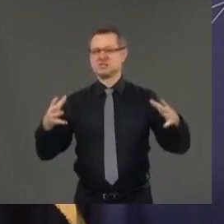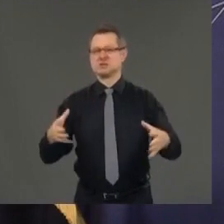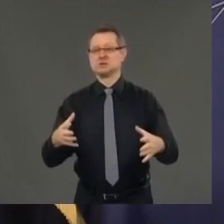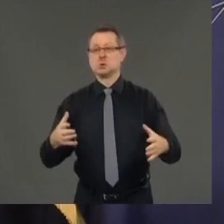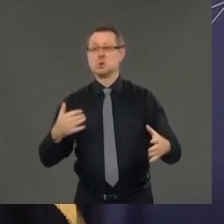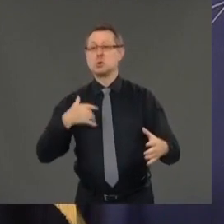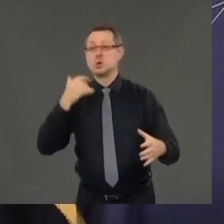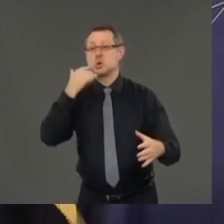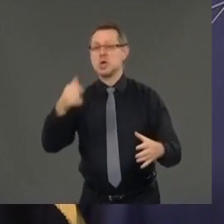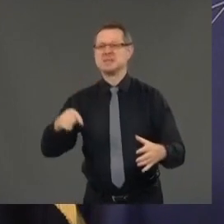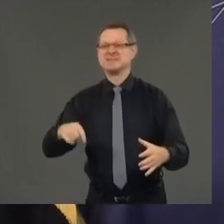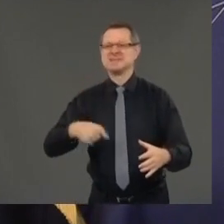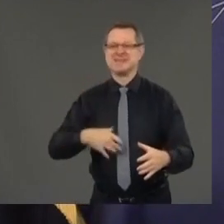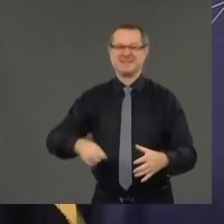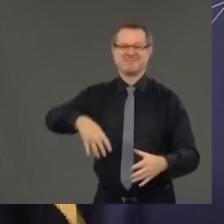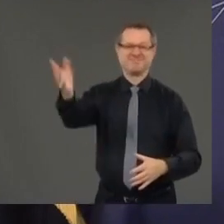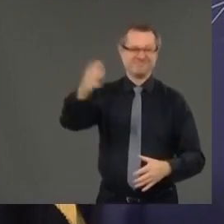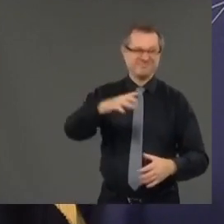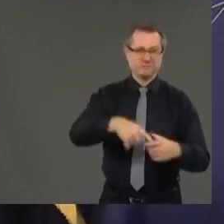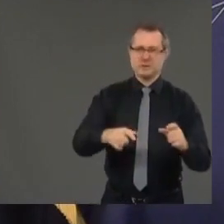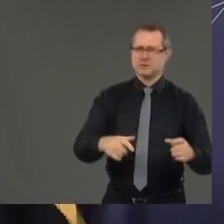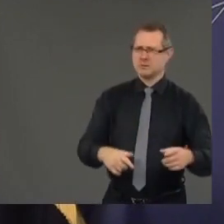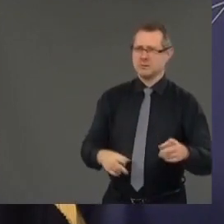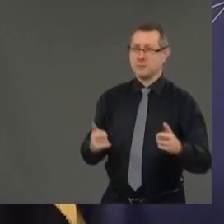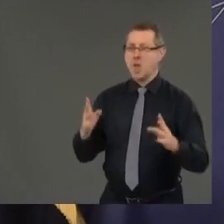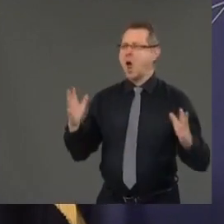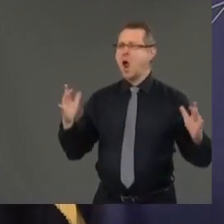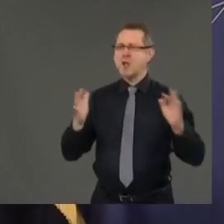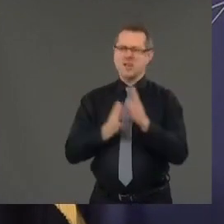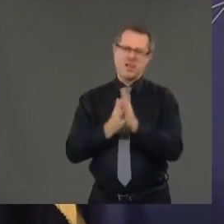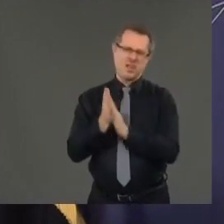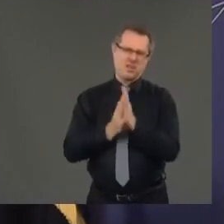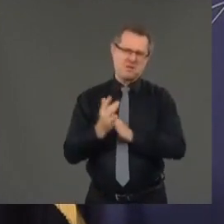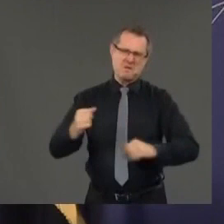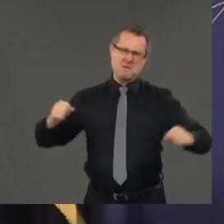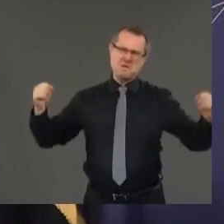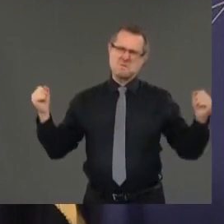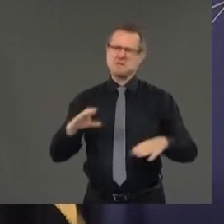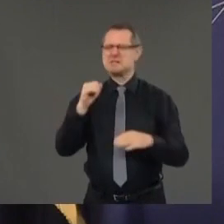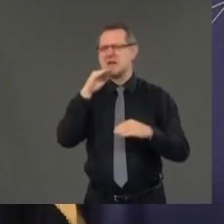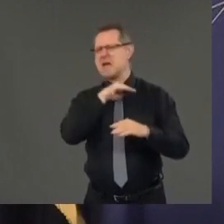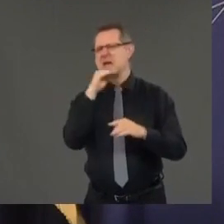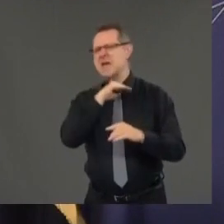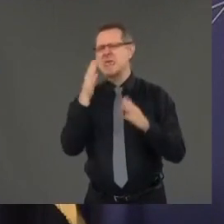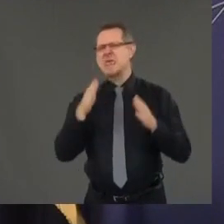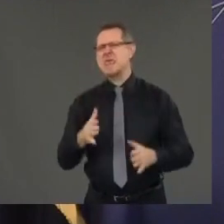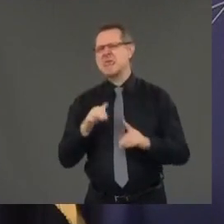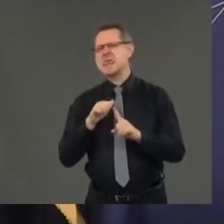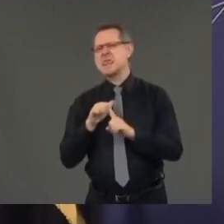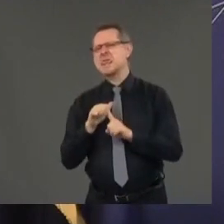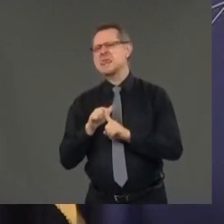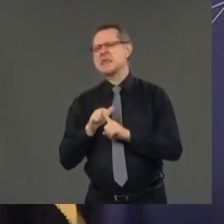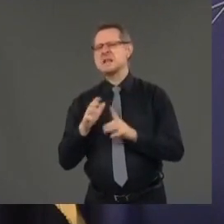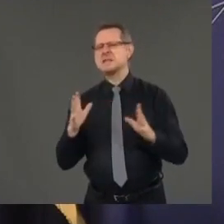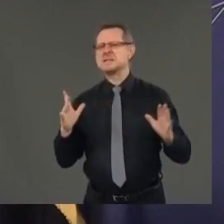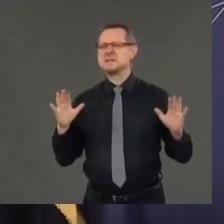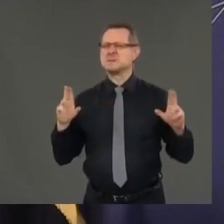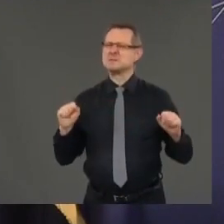HUNDREDS OF MILLIONS OF DOLLARS BECAUSE YOU PUT A BIG POT OF CASH OUT THERE, AND YOU SAY,